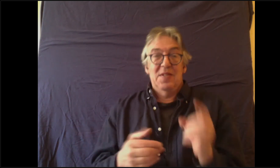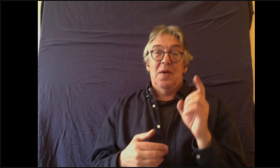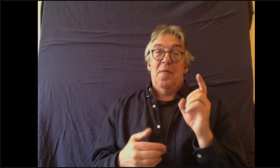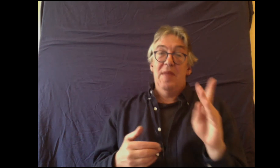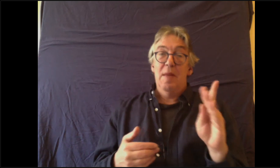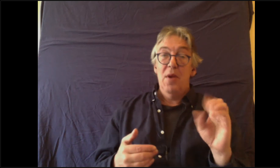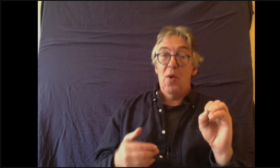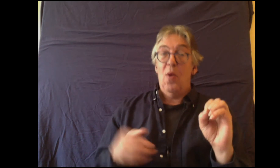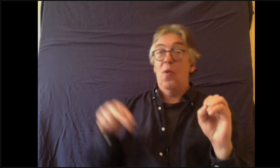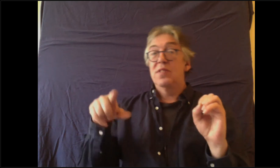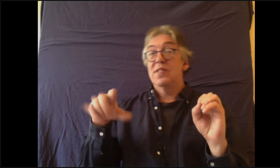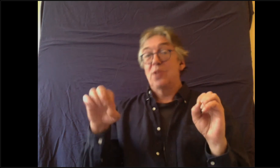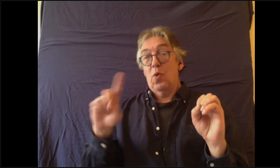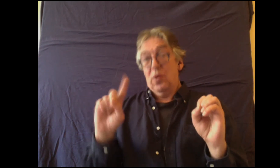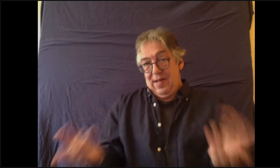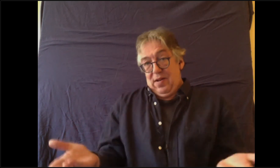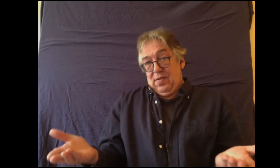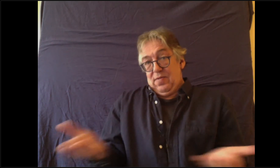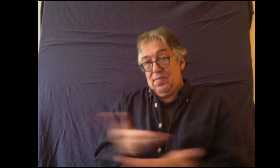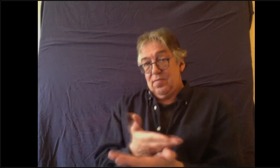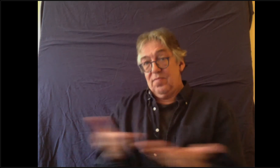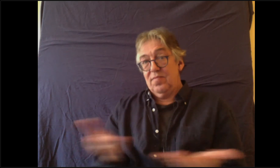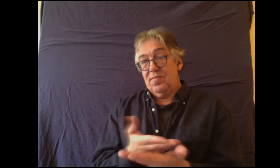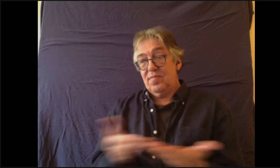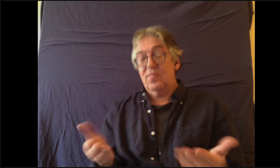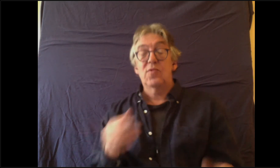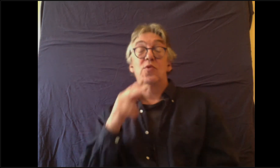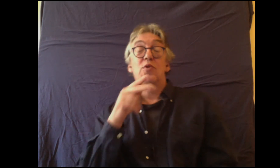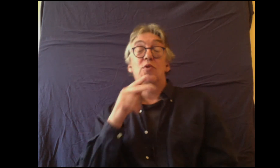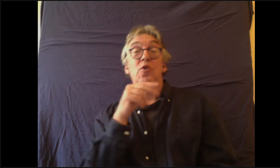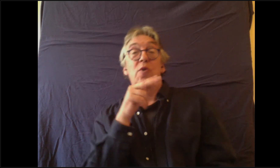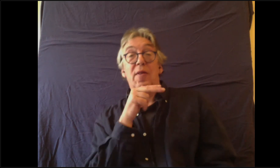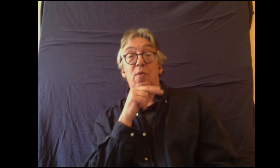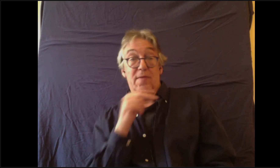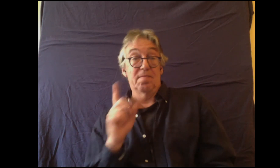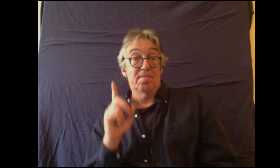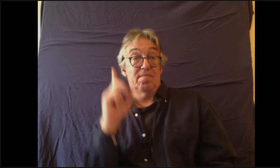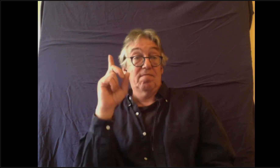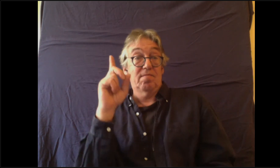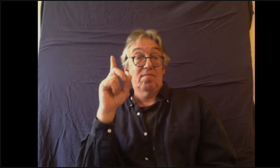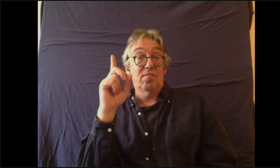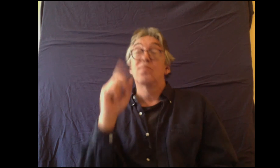I'd come in afterwards to say this came up in our discussions